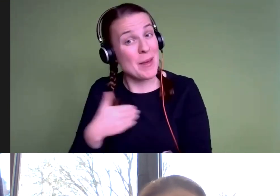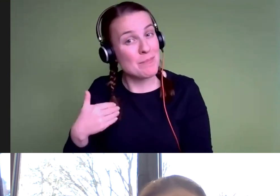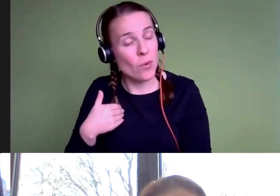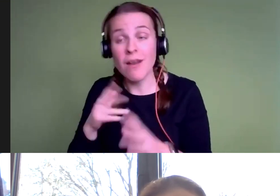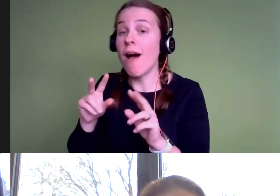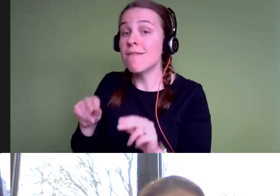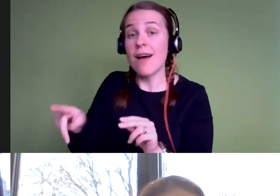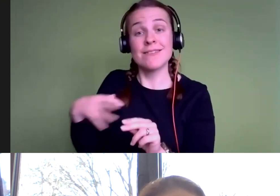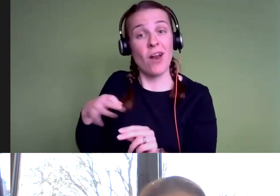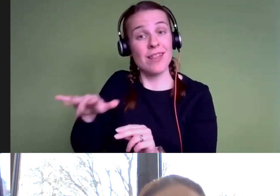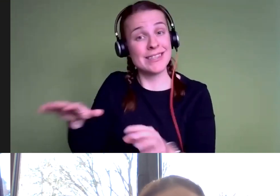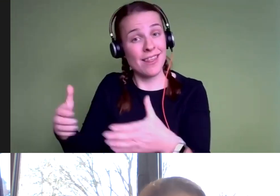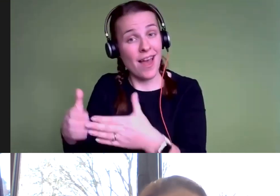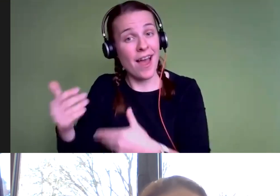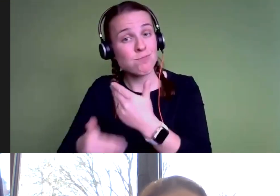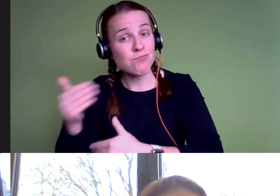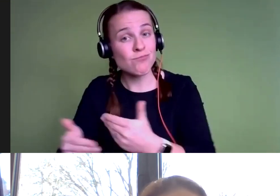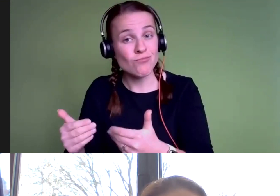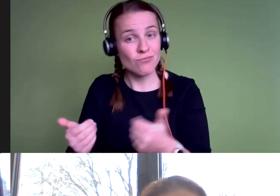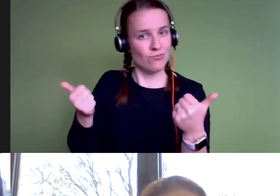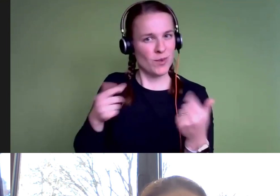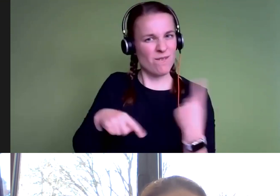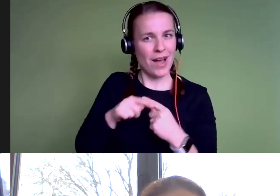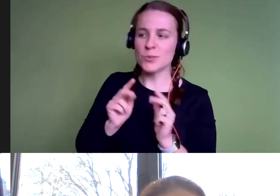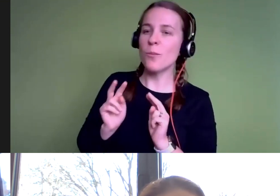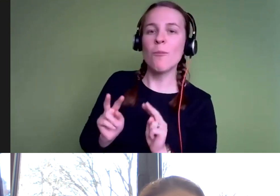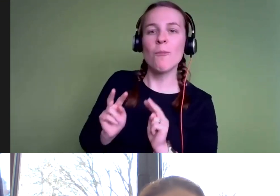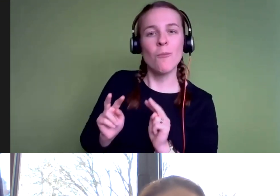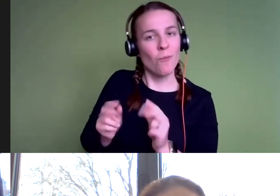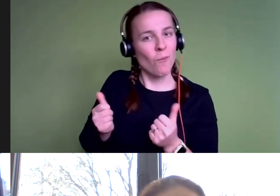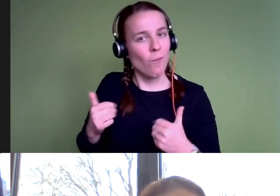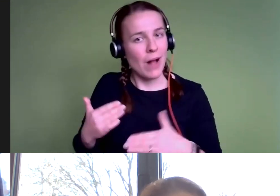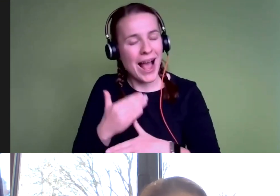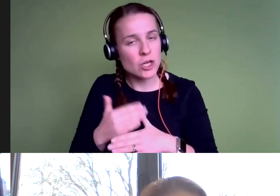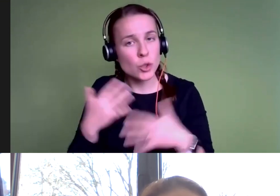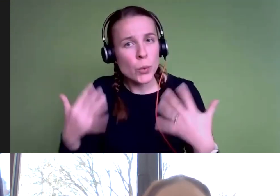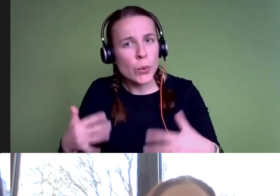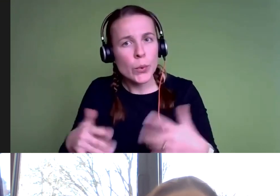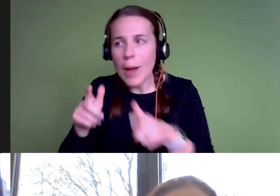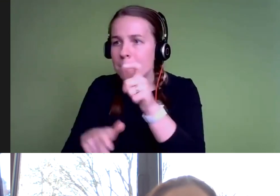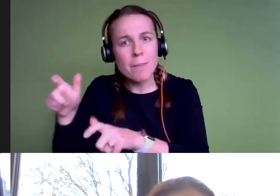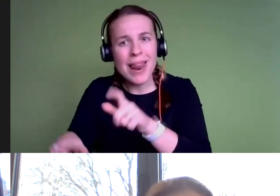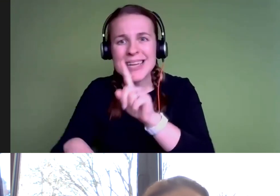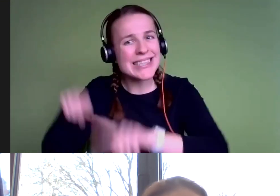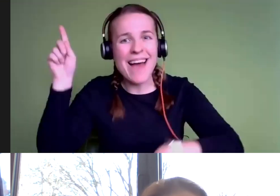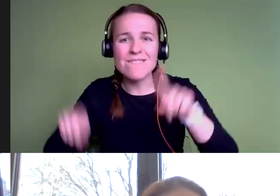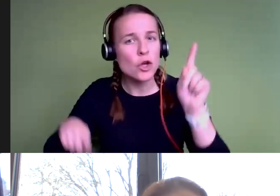the TV gardens at Kings Heath Park in Birmingham. When we were touring around the gardens, we had a volunteer briefing